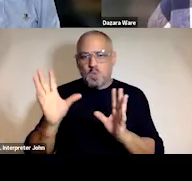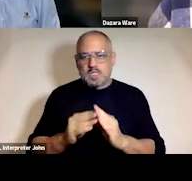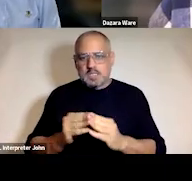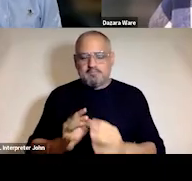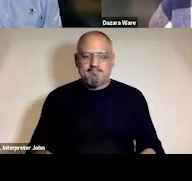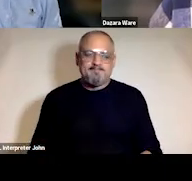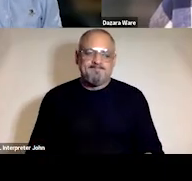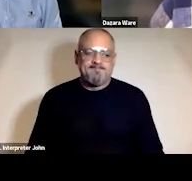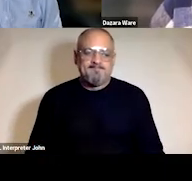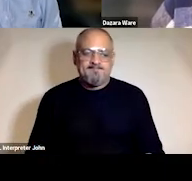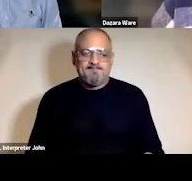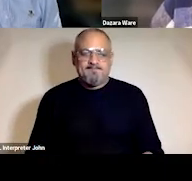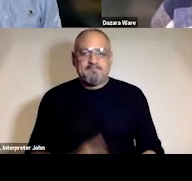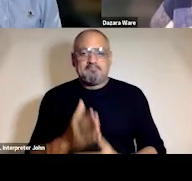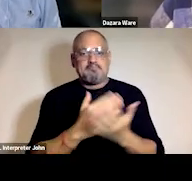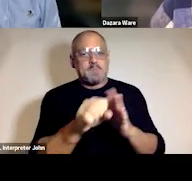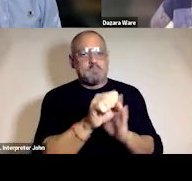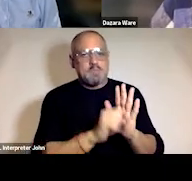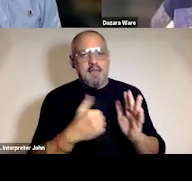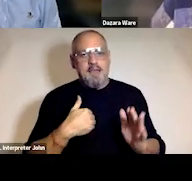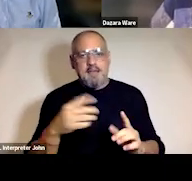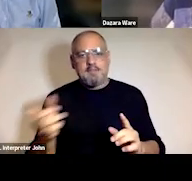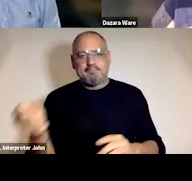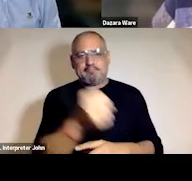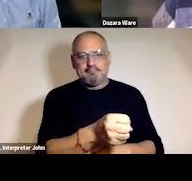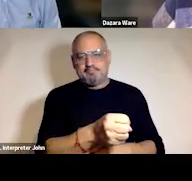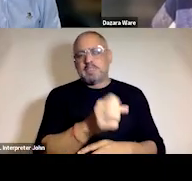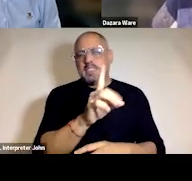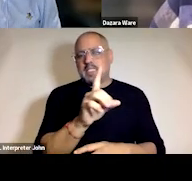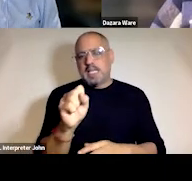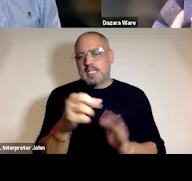So some states have designated DDS representatives